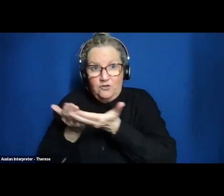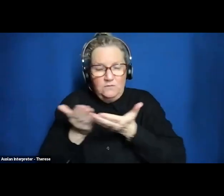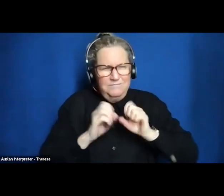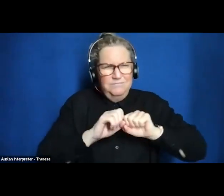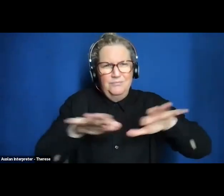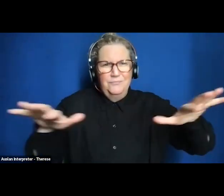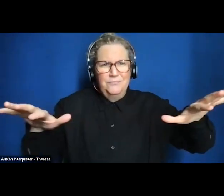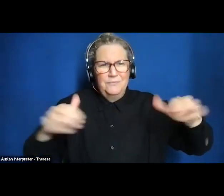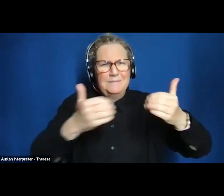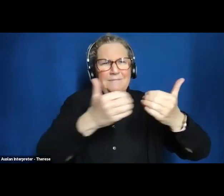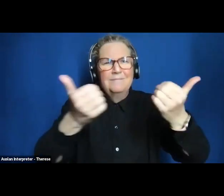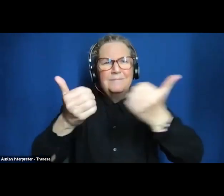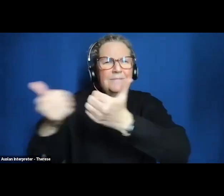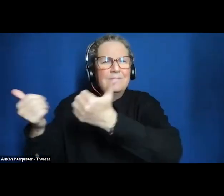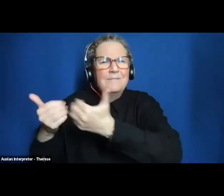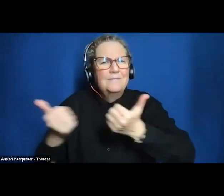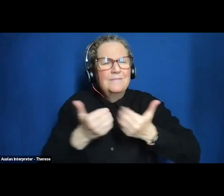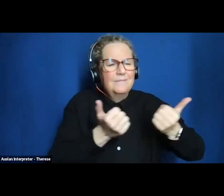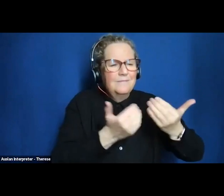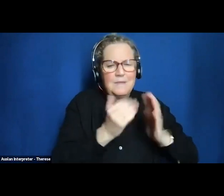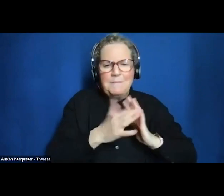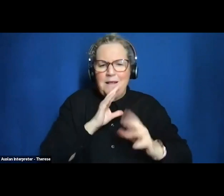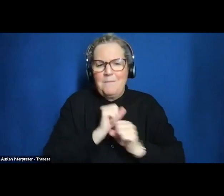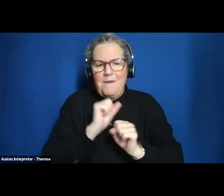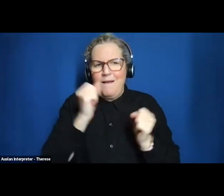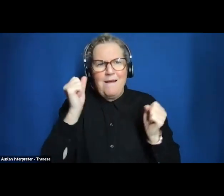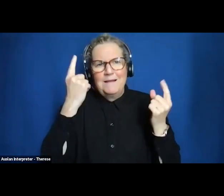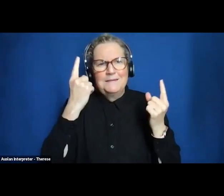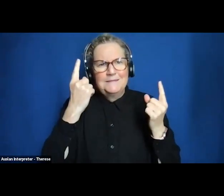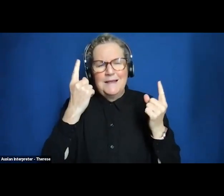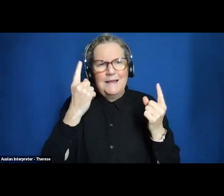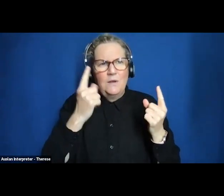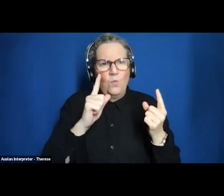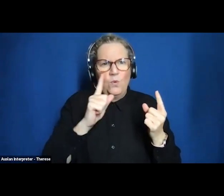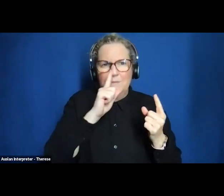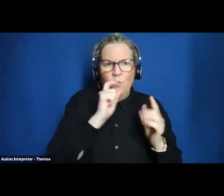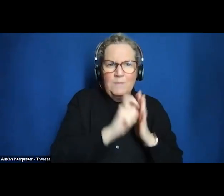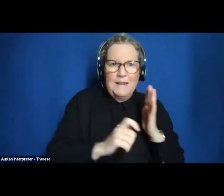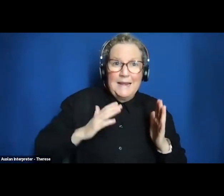and so governments are not able to understand the needs and outcomes of people with disability.